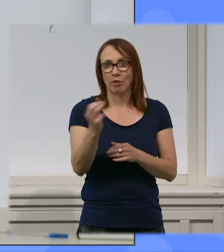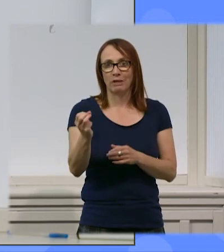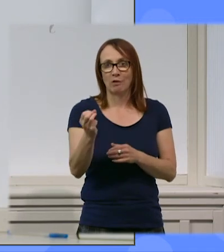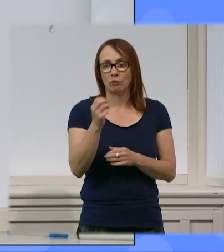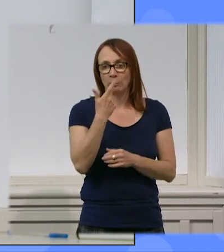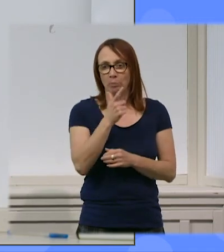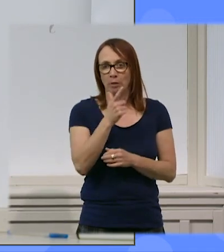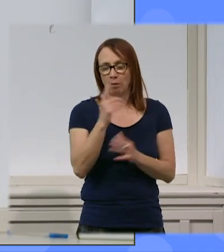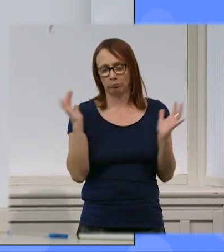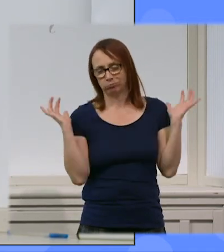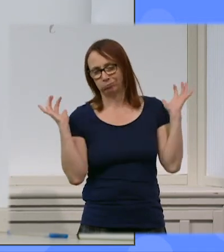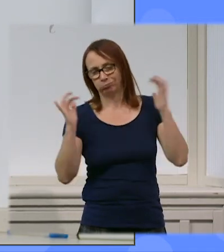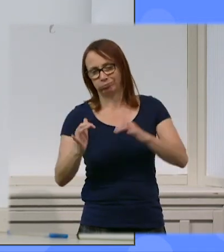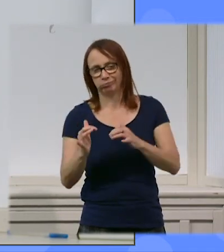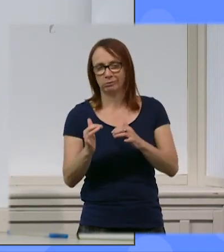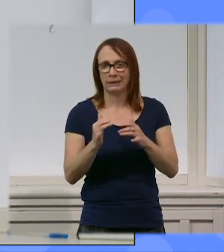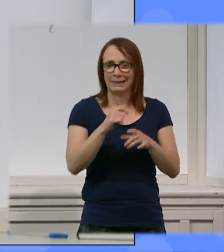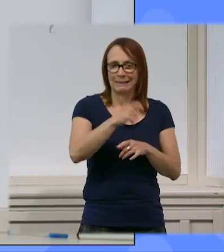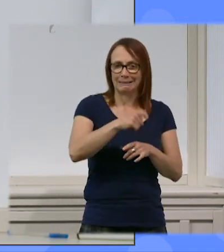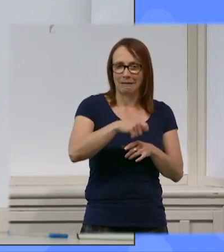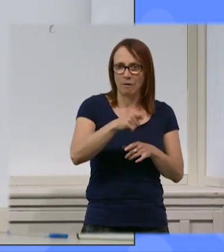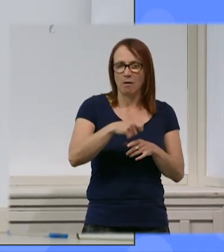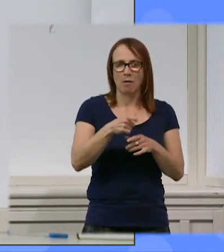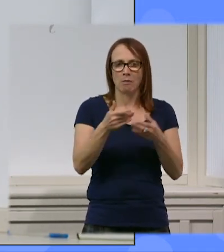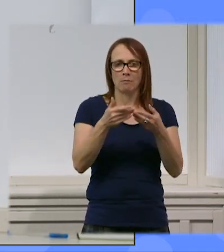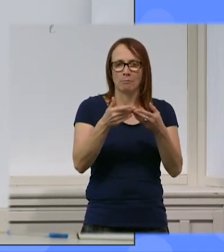society the public and private sector and they work closely with em the